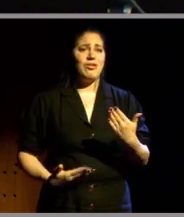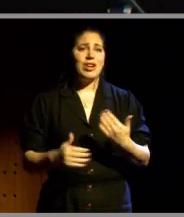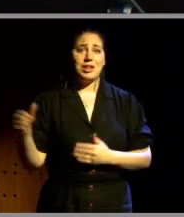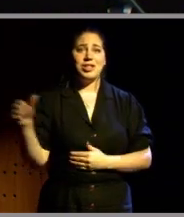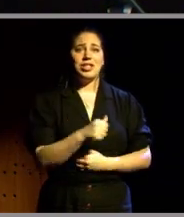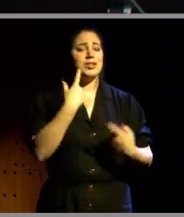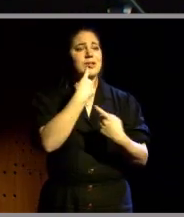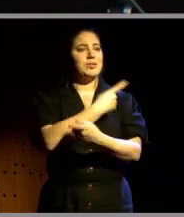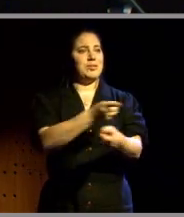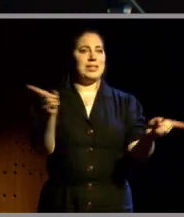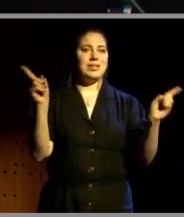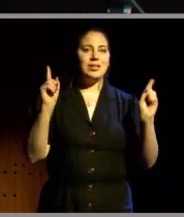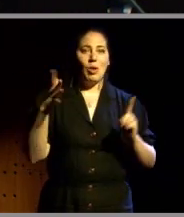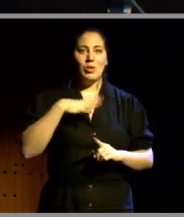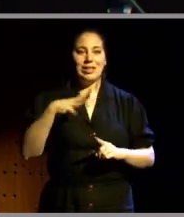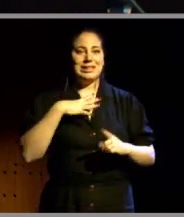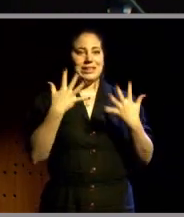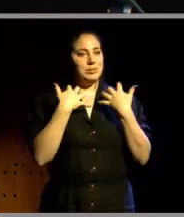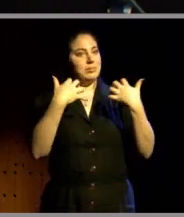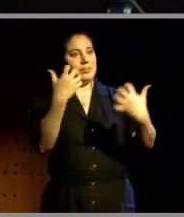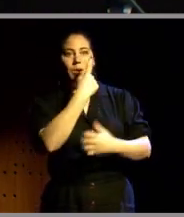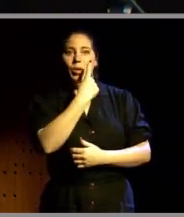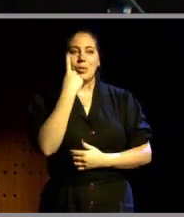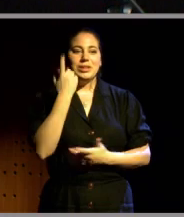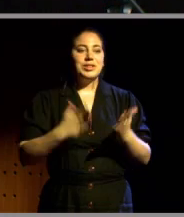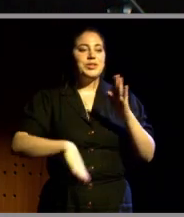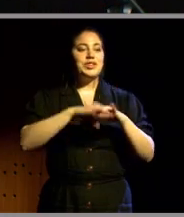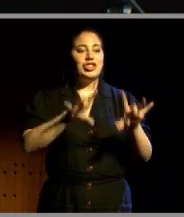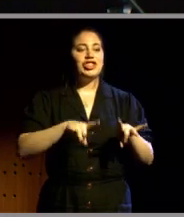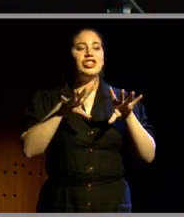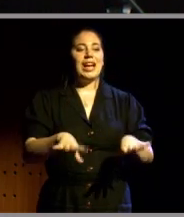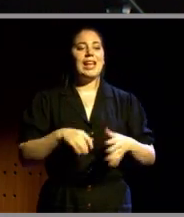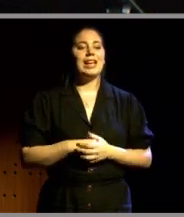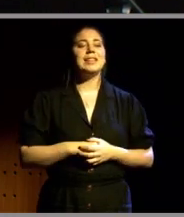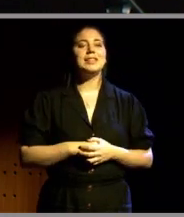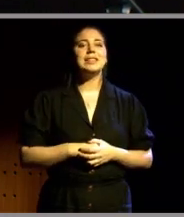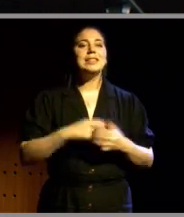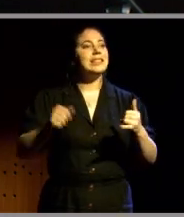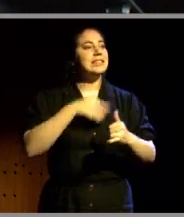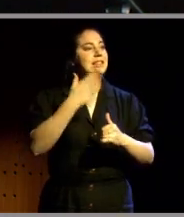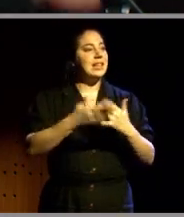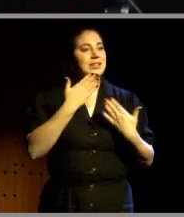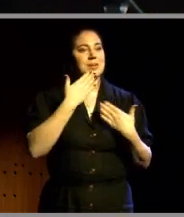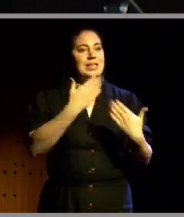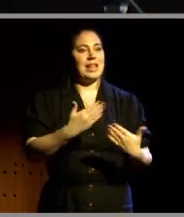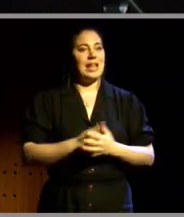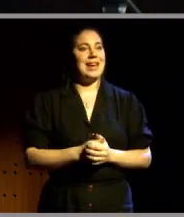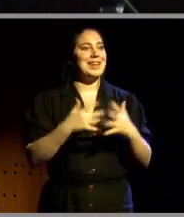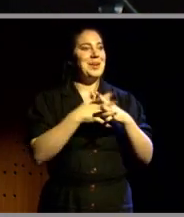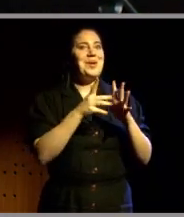told and needs to be heard from all of Australia. And also last thank you is that I thank Wesley as well,